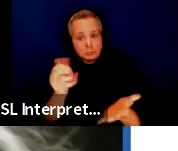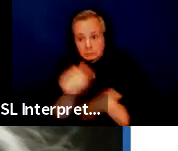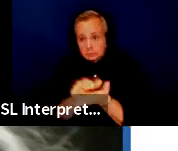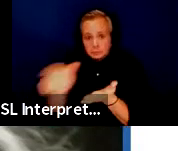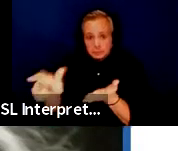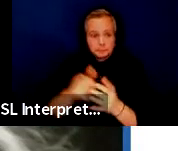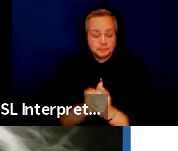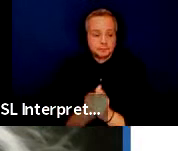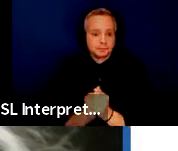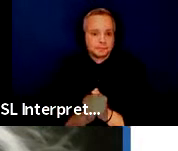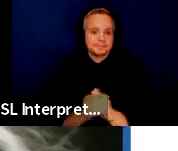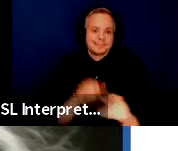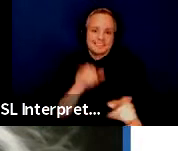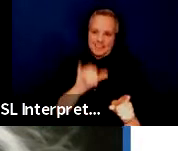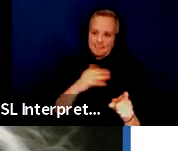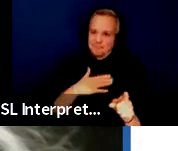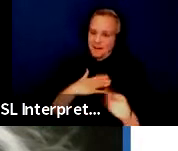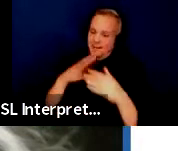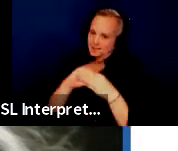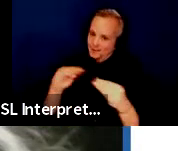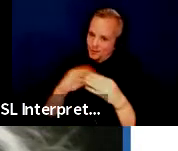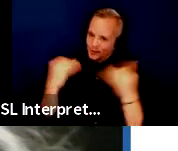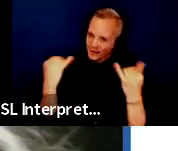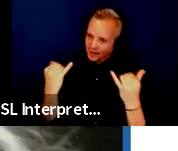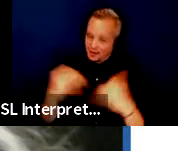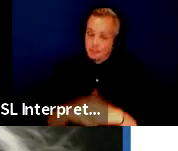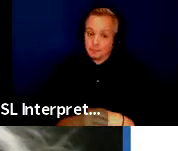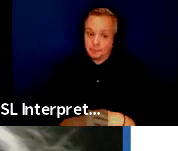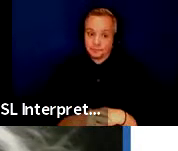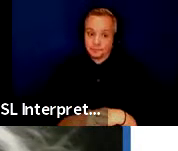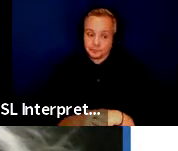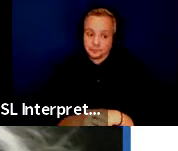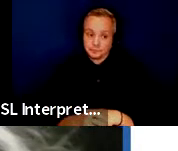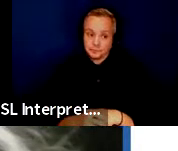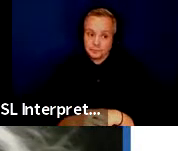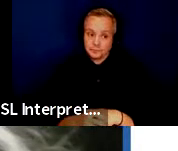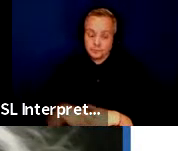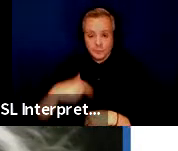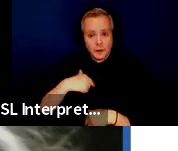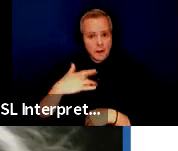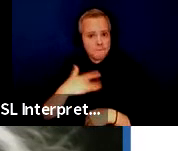SO THIS IS MY STORY, WHAT I FEEL IS IMPORTANT FOR SOMEONE TO